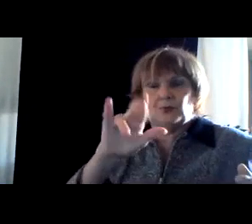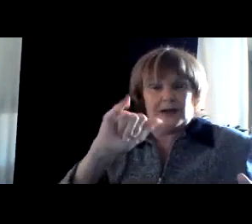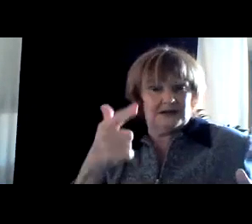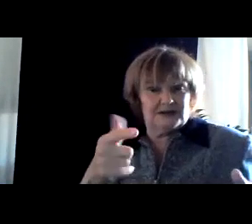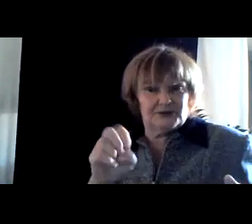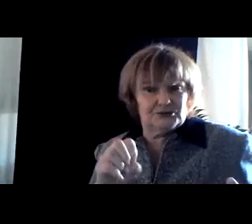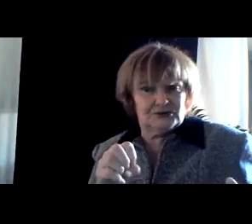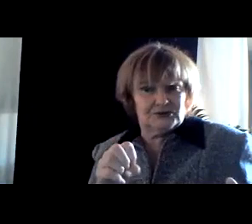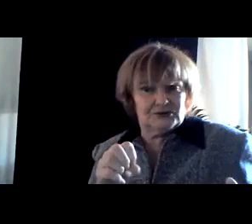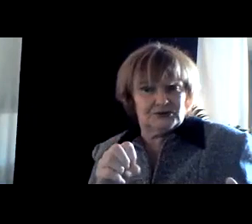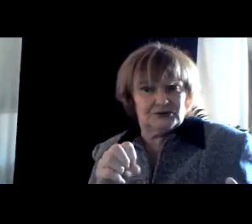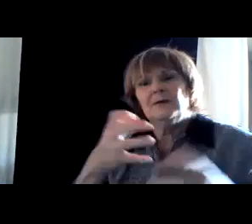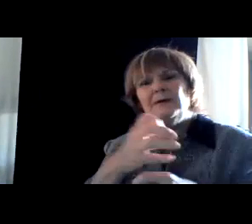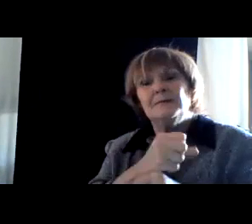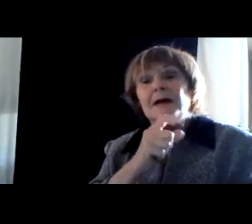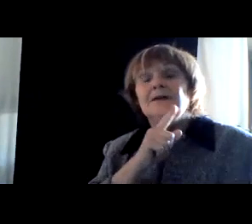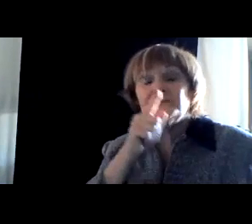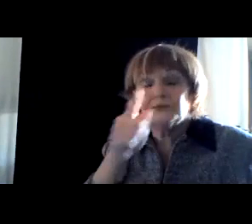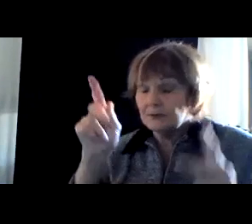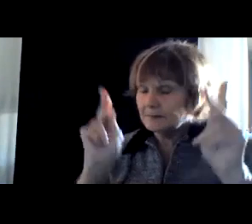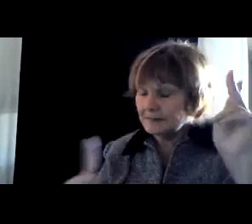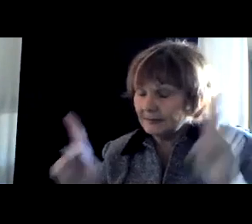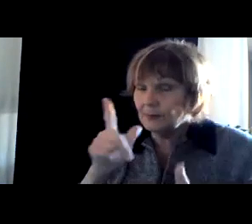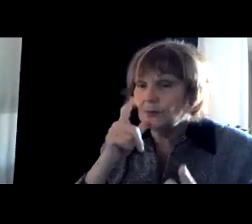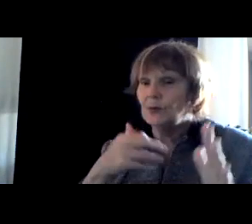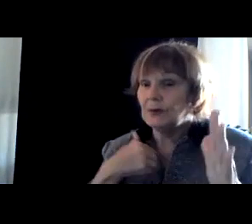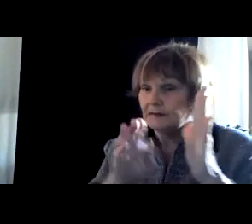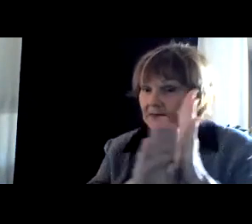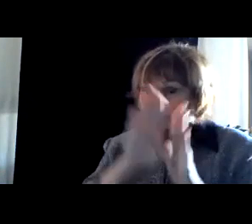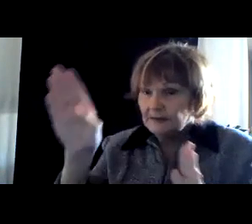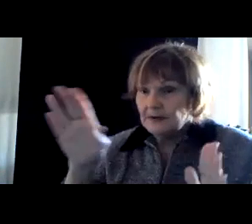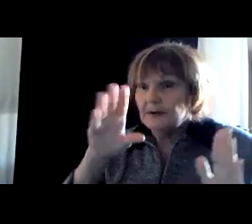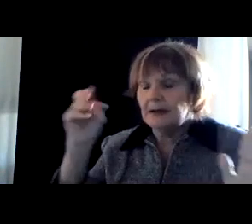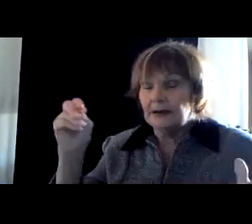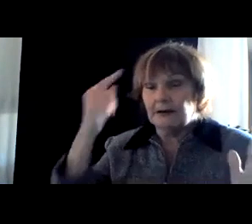that folks with intellectual and developmental disabilities are a part of defining what is accessible.